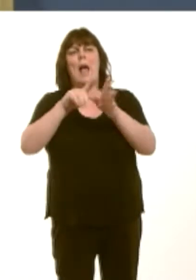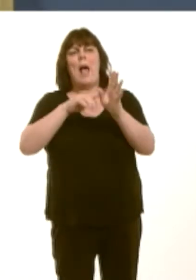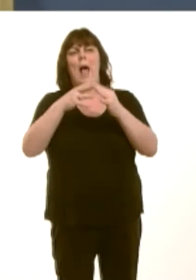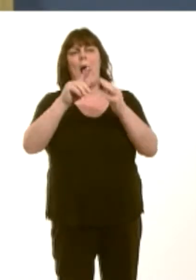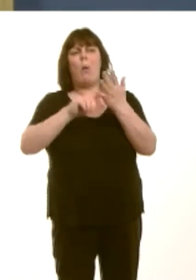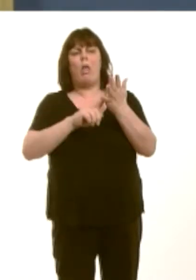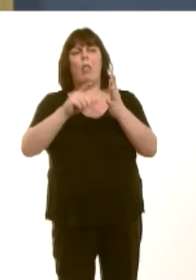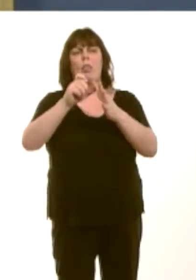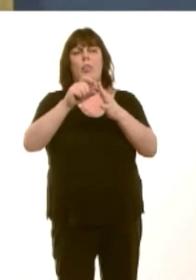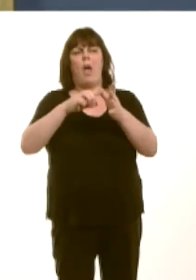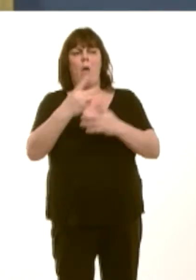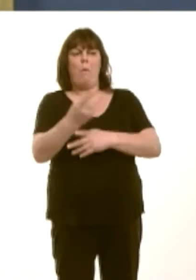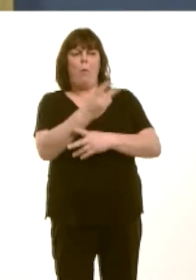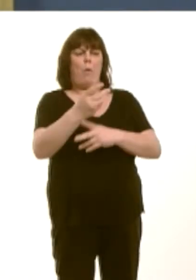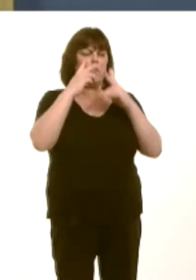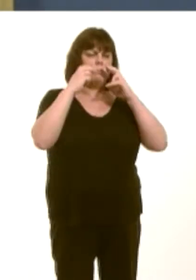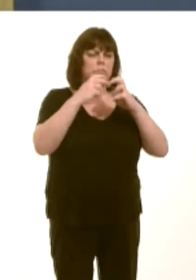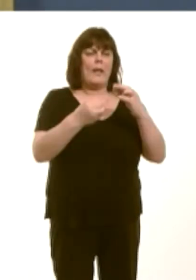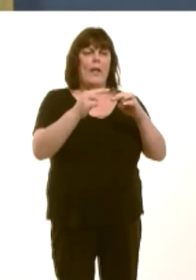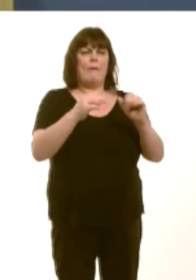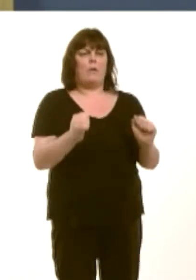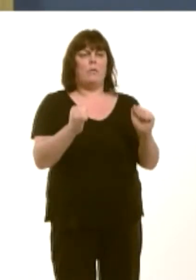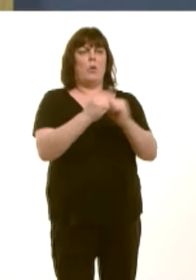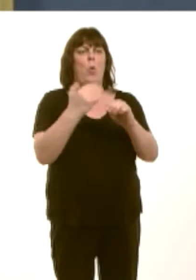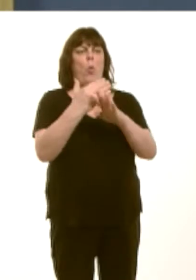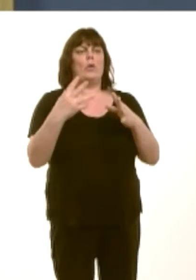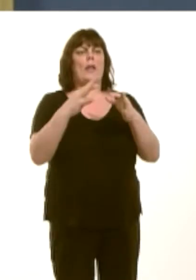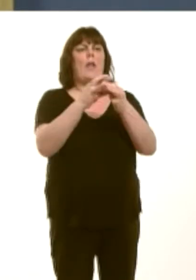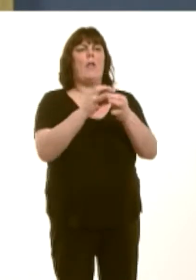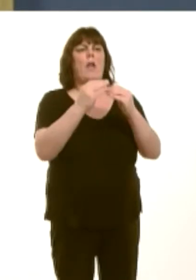primary care services in the Upper Amman and Swansea valleys?